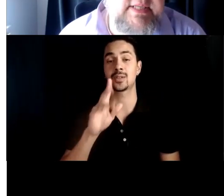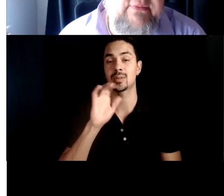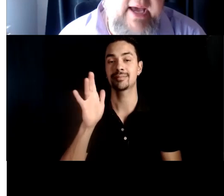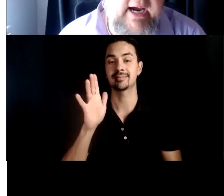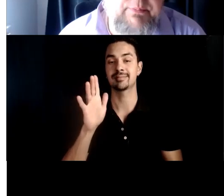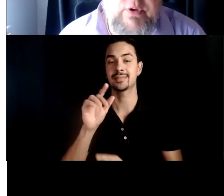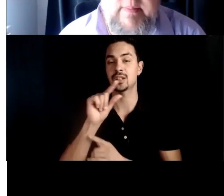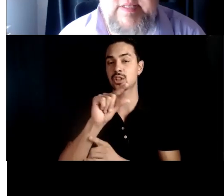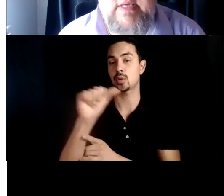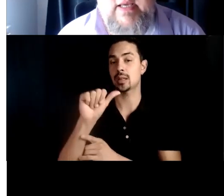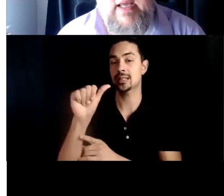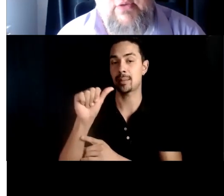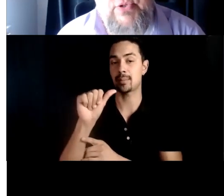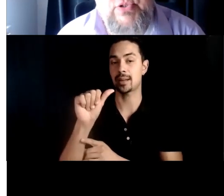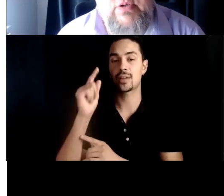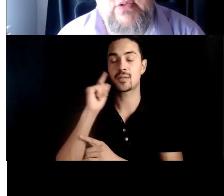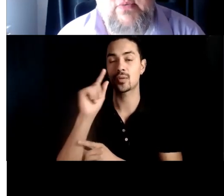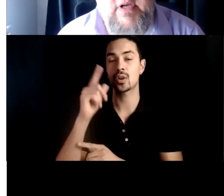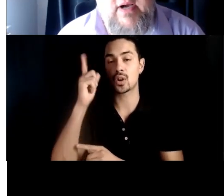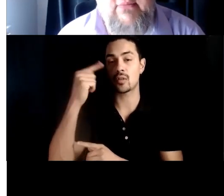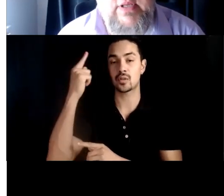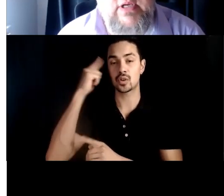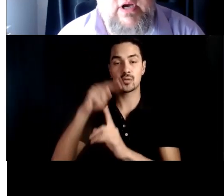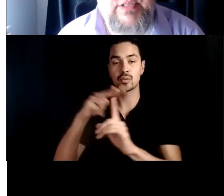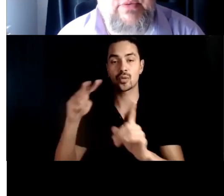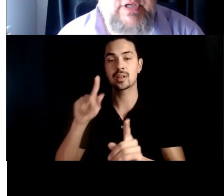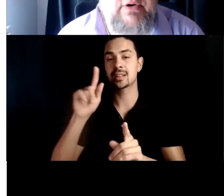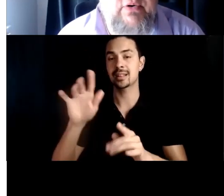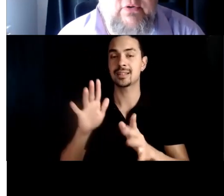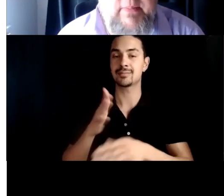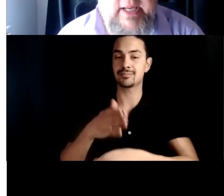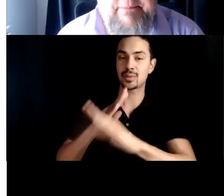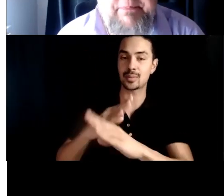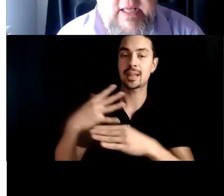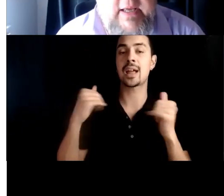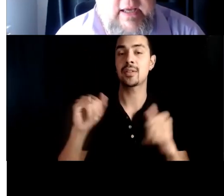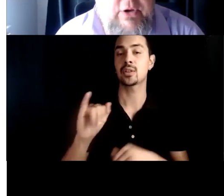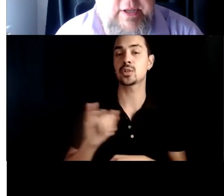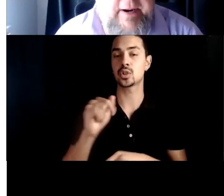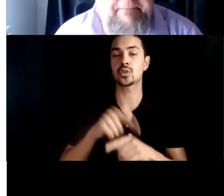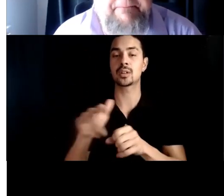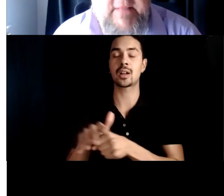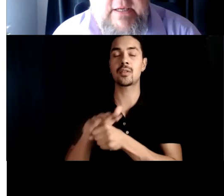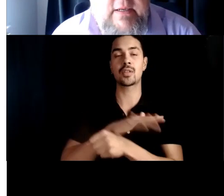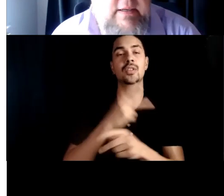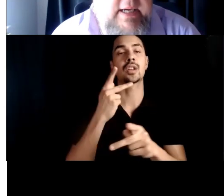The SAFE Act prohibits health insurers from covering the cost of gender-affirming healthcare.